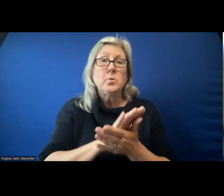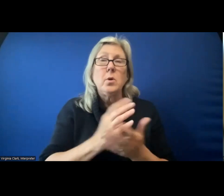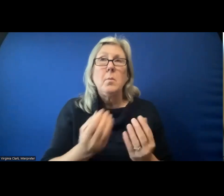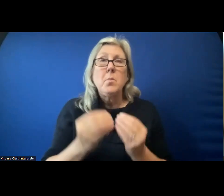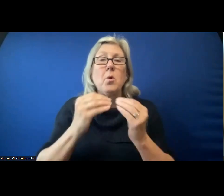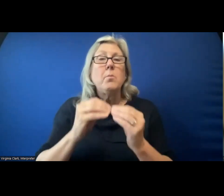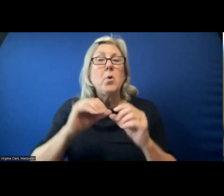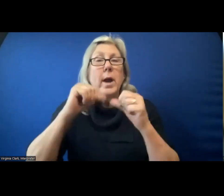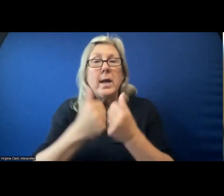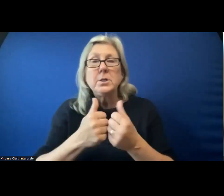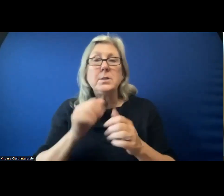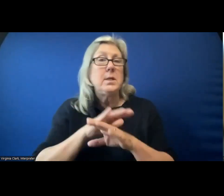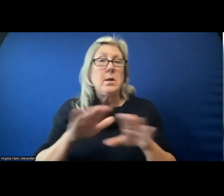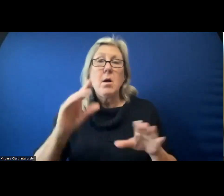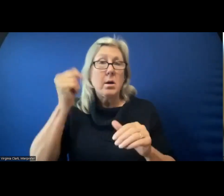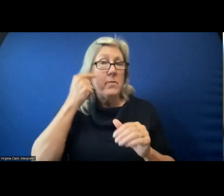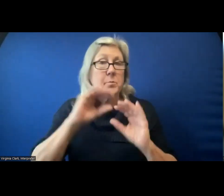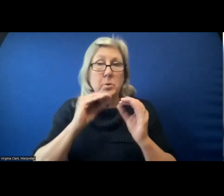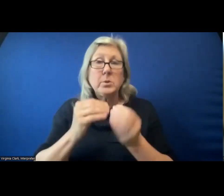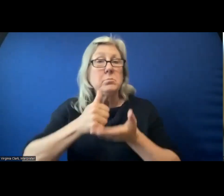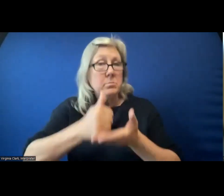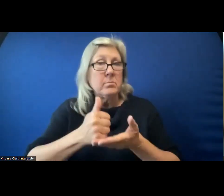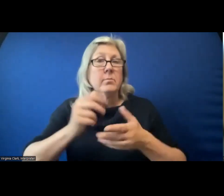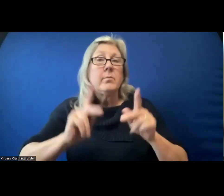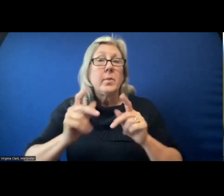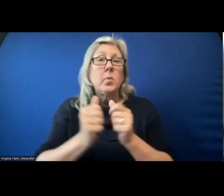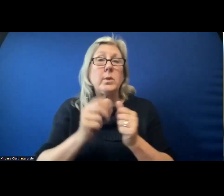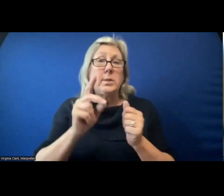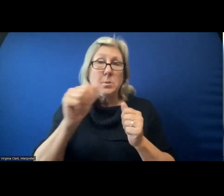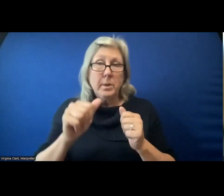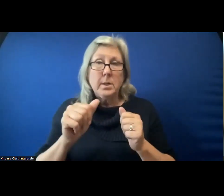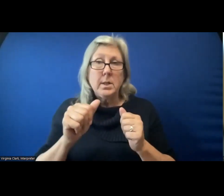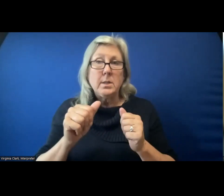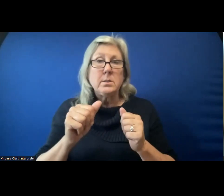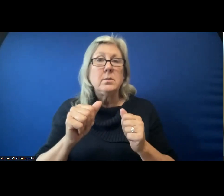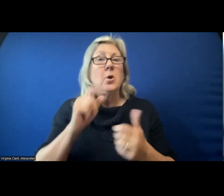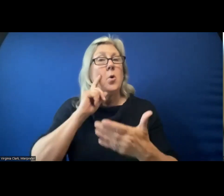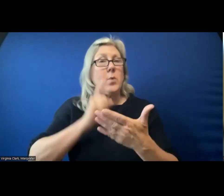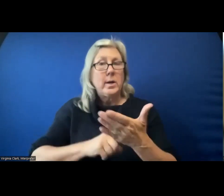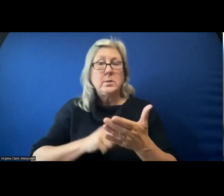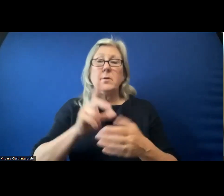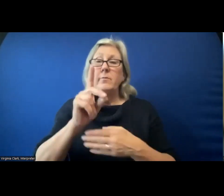organizations assisting individuals with disabilities. Recognition of the disabled population as